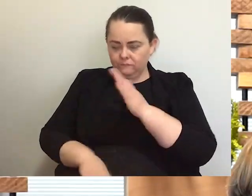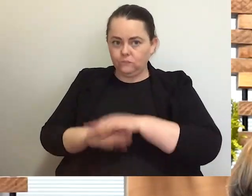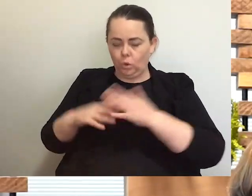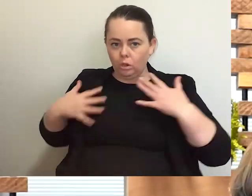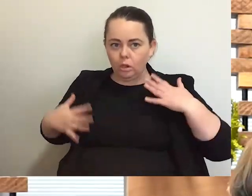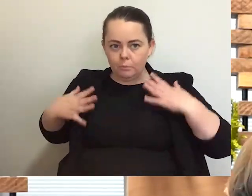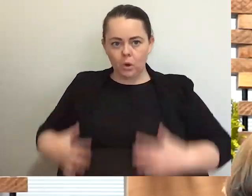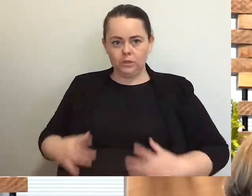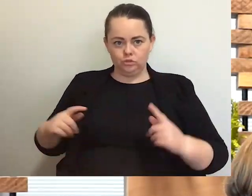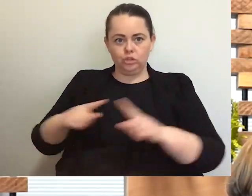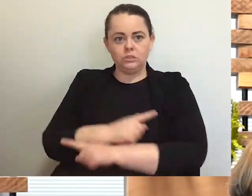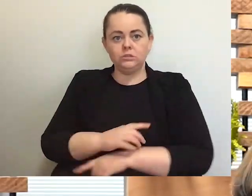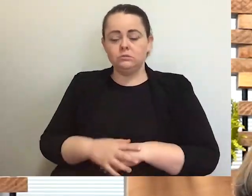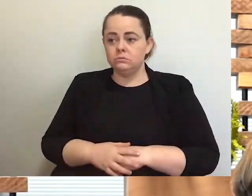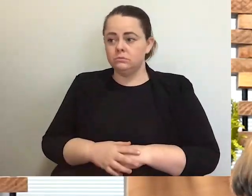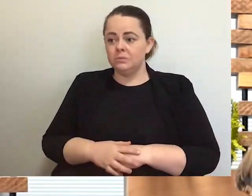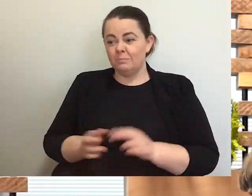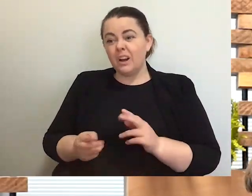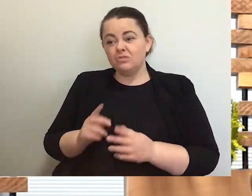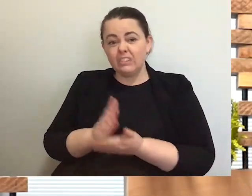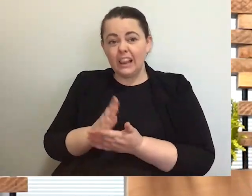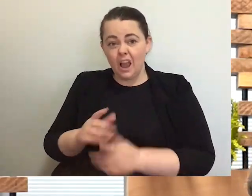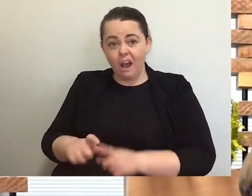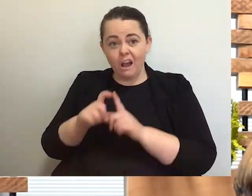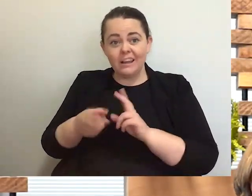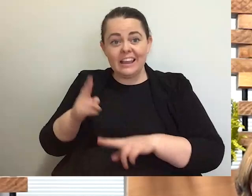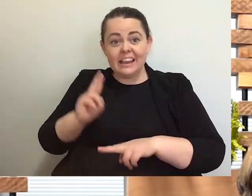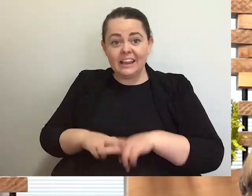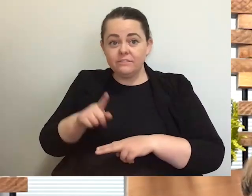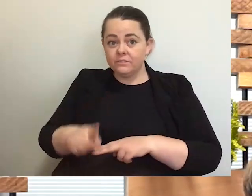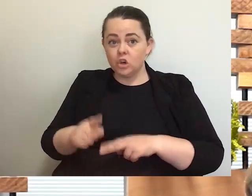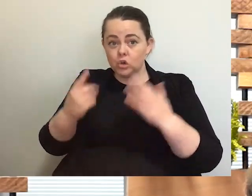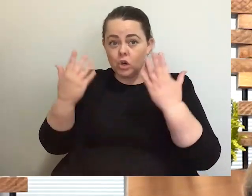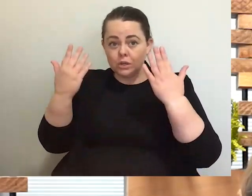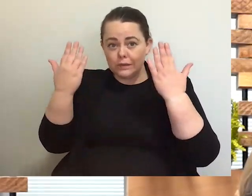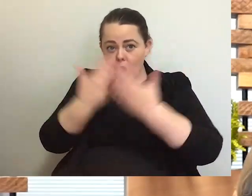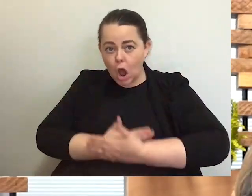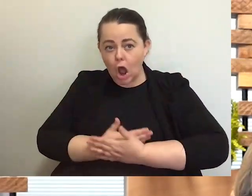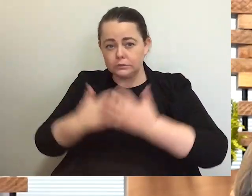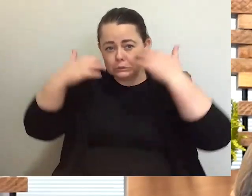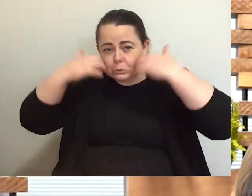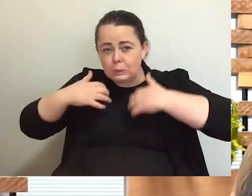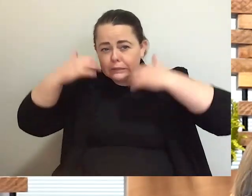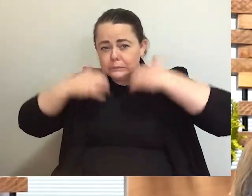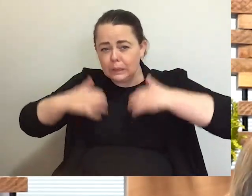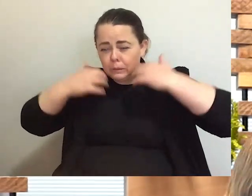if you're having night sweats to the point that you have to get out of bed and change the bedding, and you're having all of these difficulties,